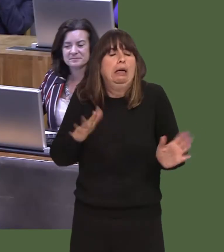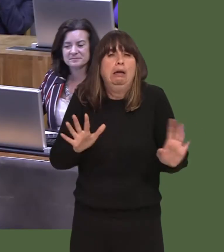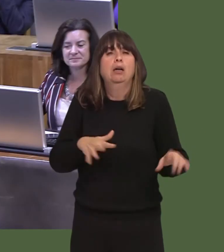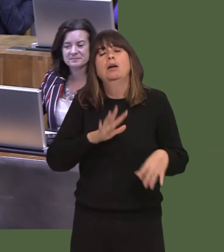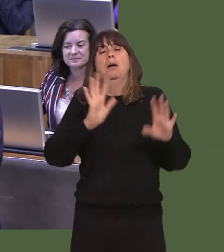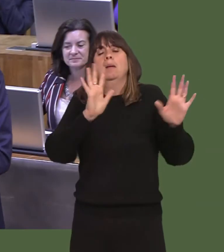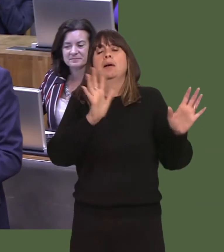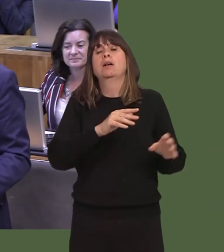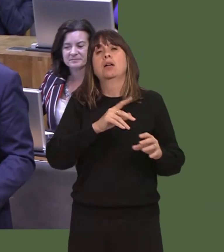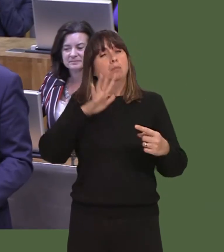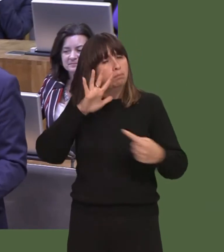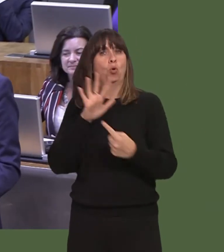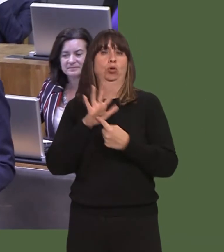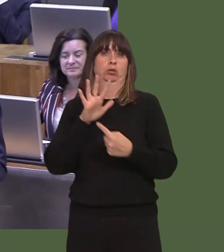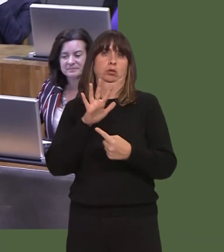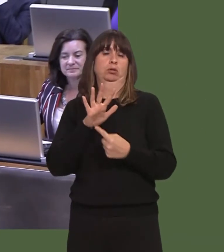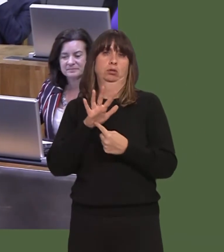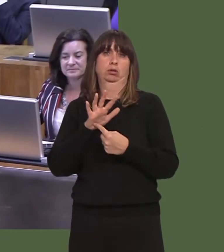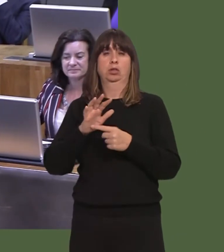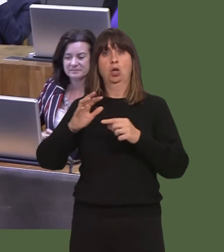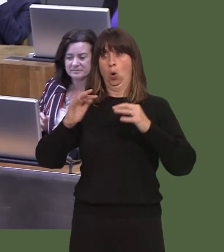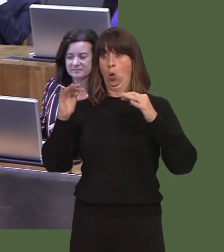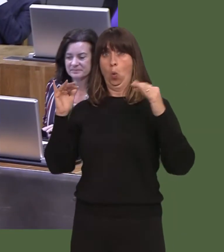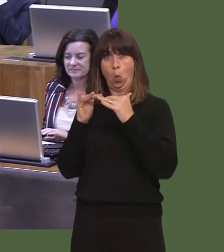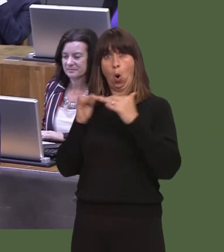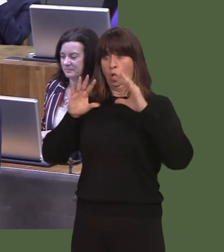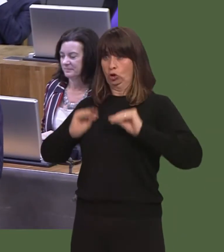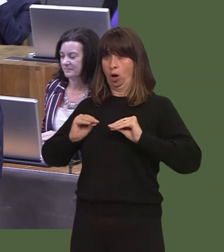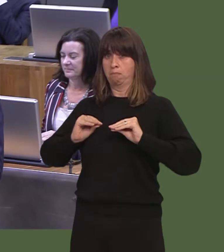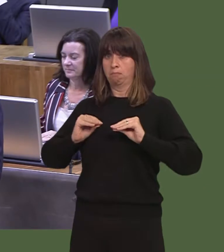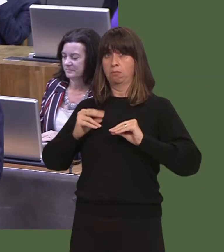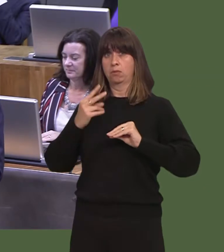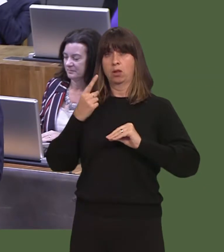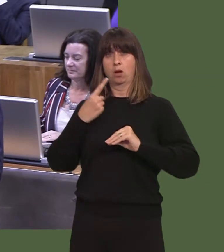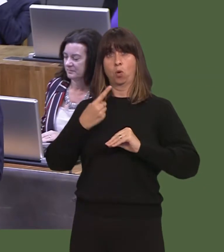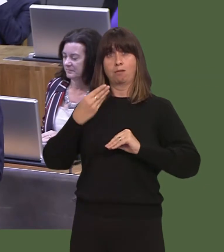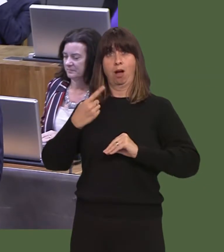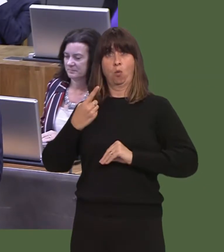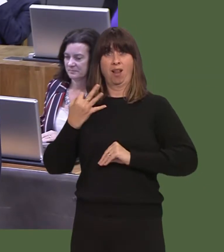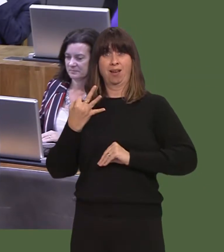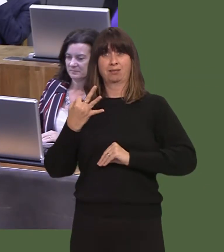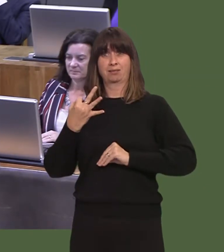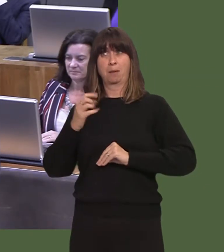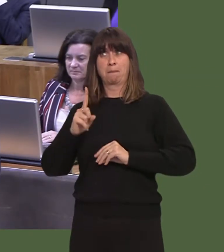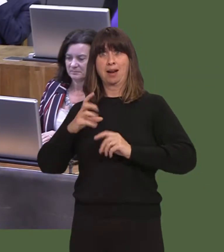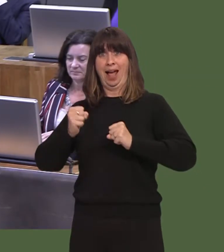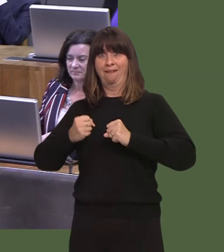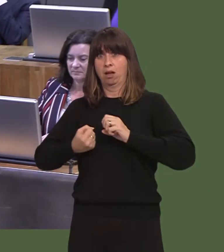believe. But, anyway, it's hugely important because if young people are to understand the legacy